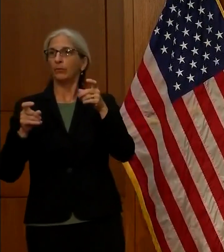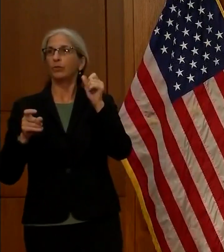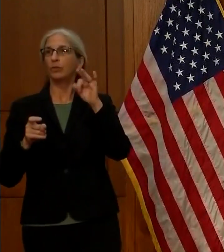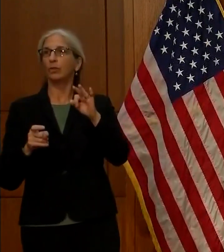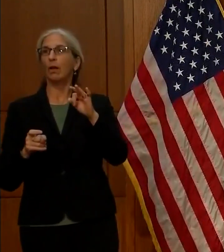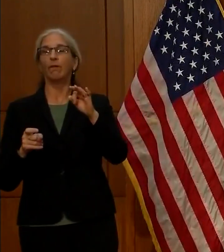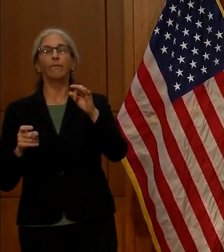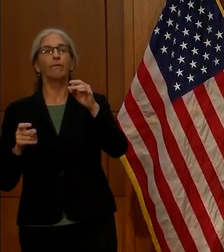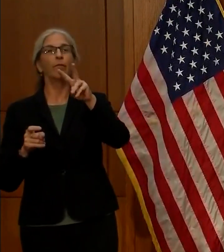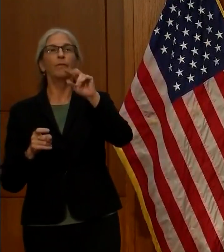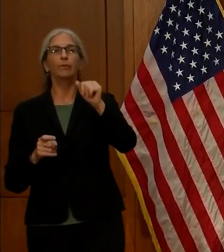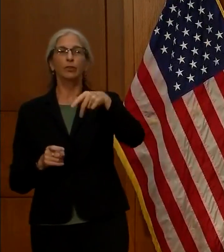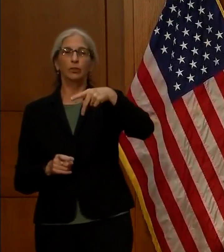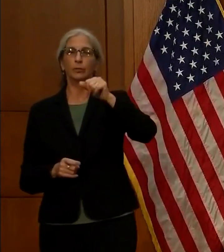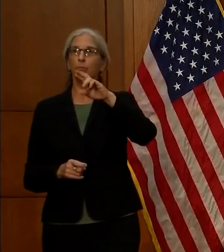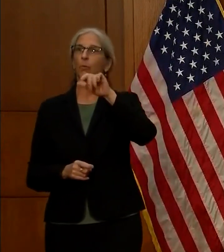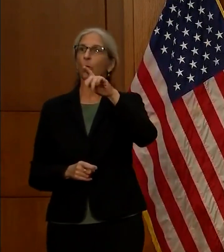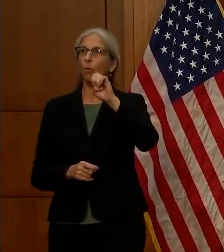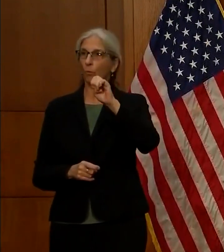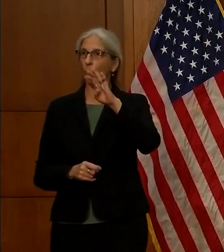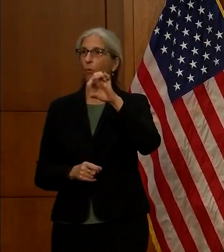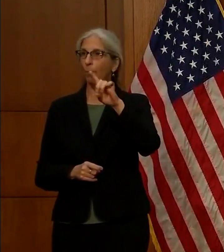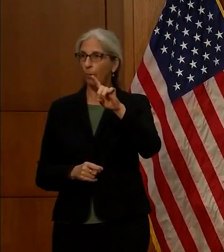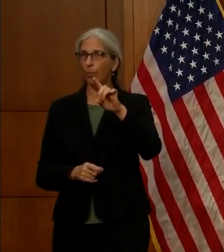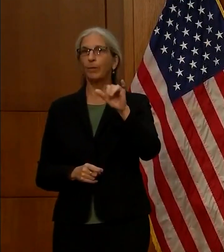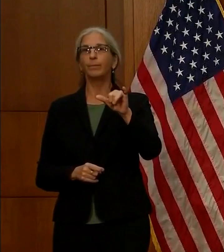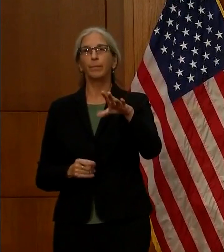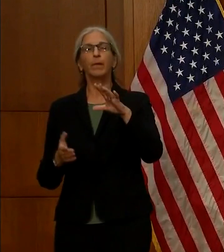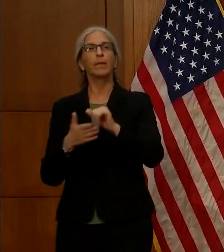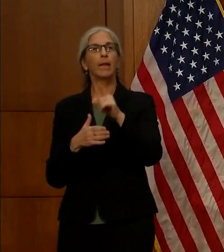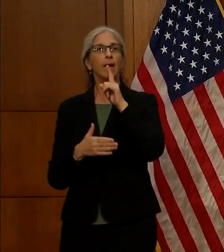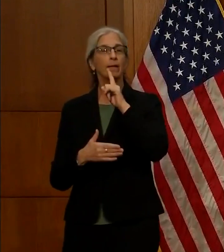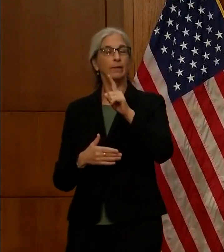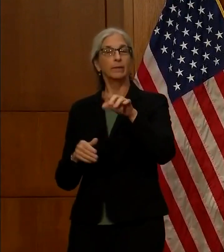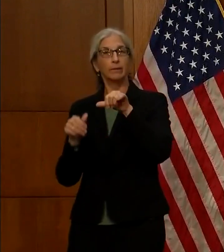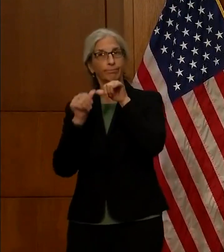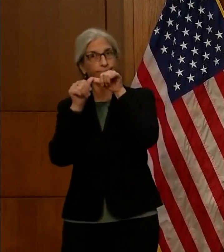INVESTIGATION OF THE VIRGINIA PROBOARDS ARE CORRECT. YES AND